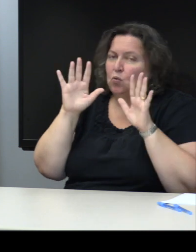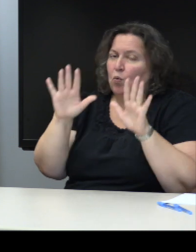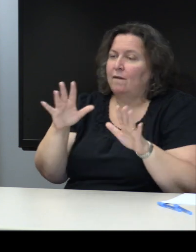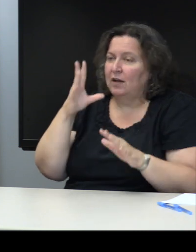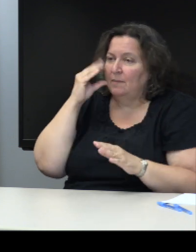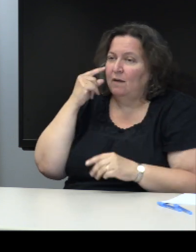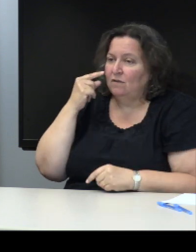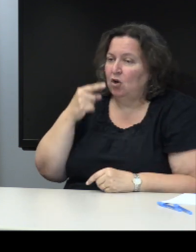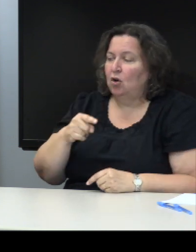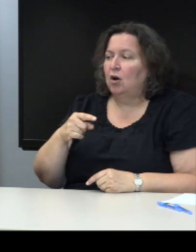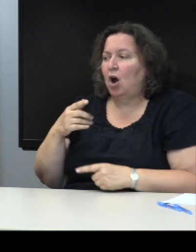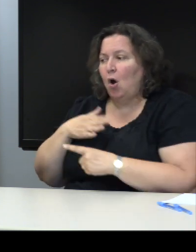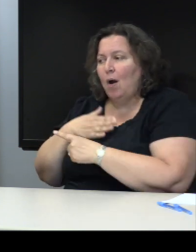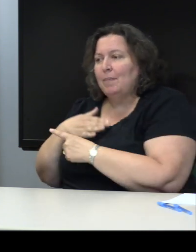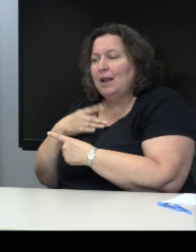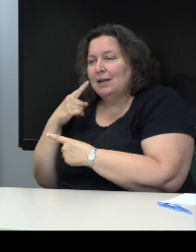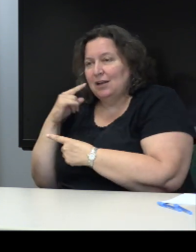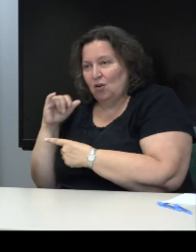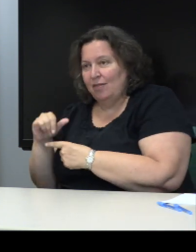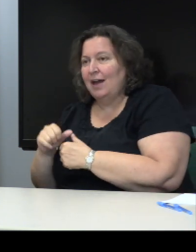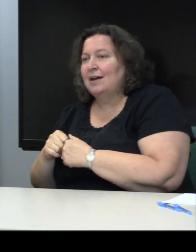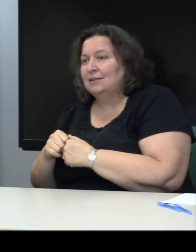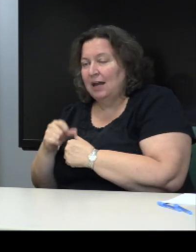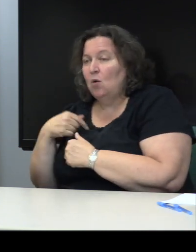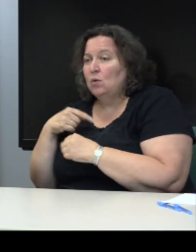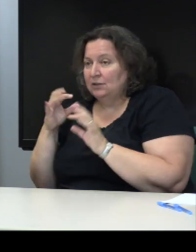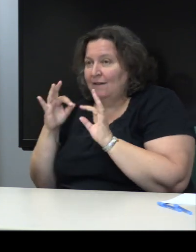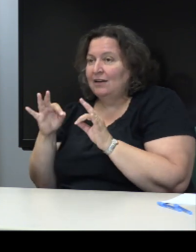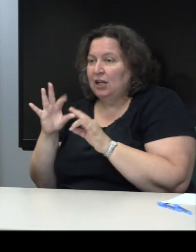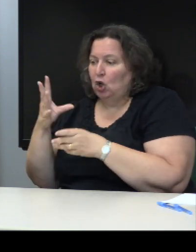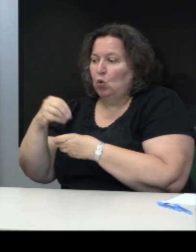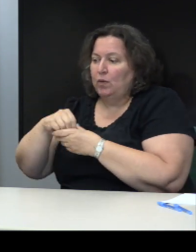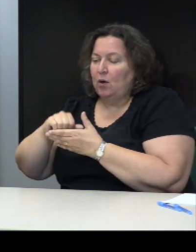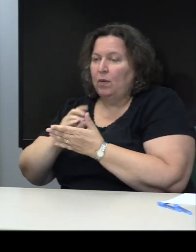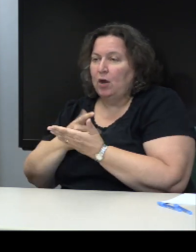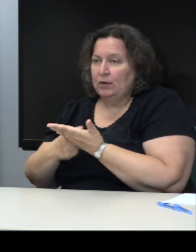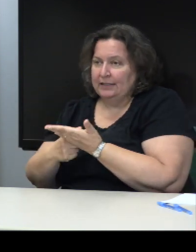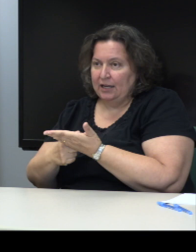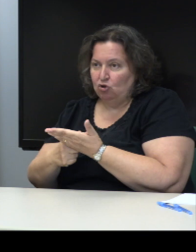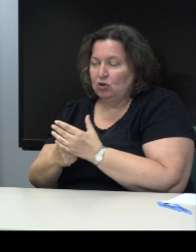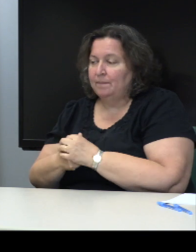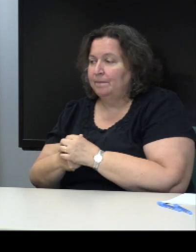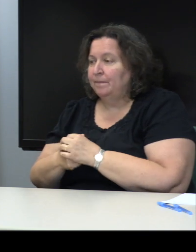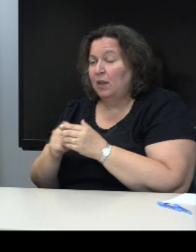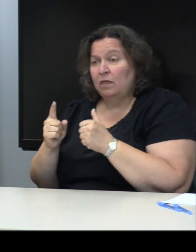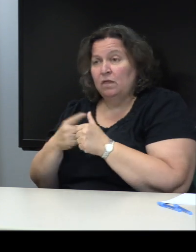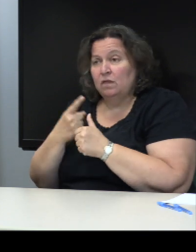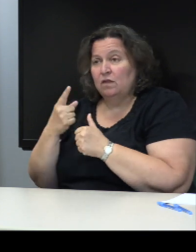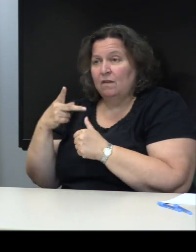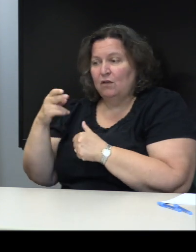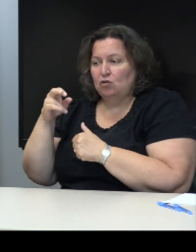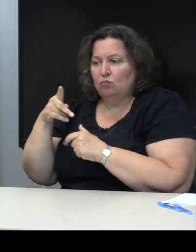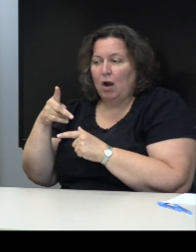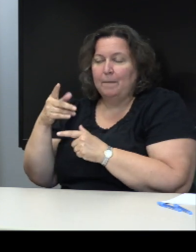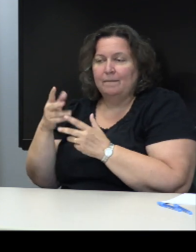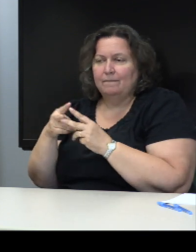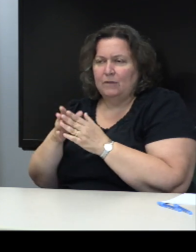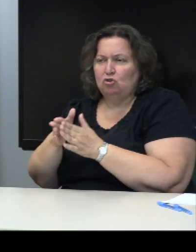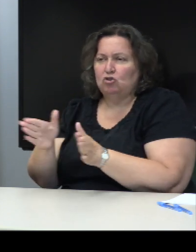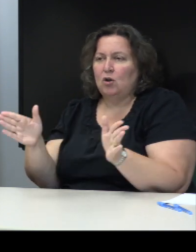Jody: I'm so glad to hear that. We’ll absolutely include that in our discussion. The first prompt is fairly general and asks if Norah has other needs